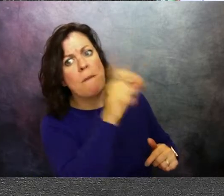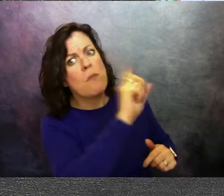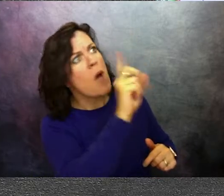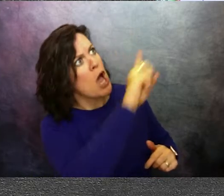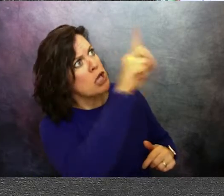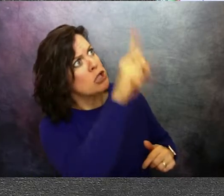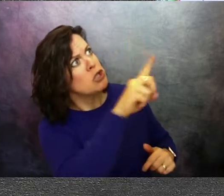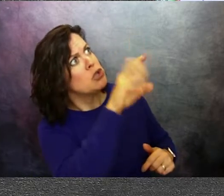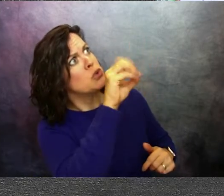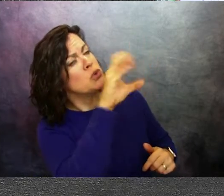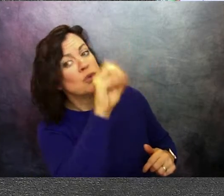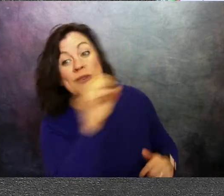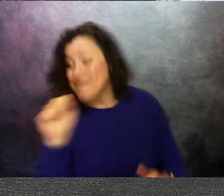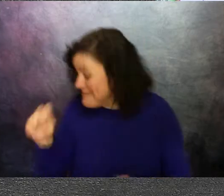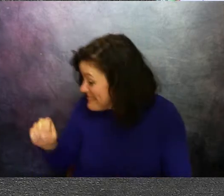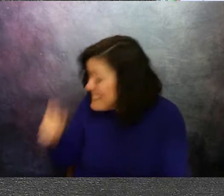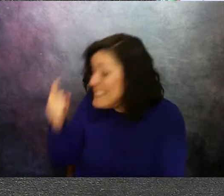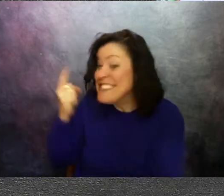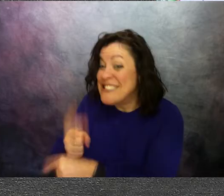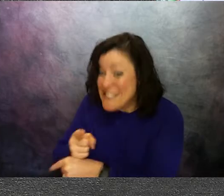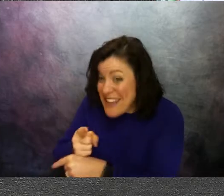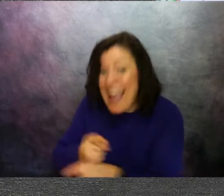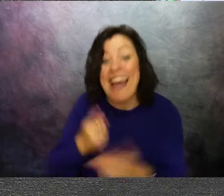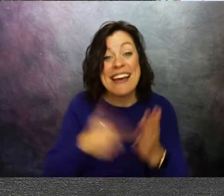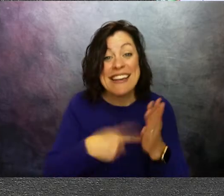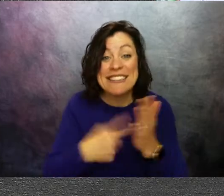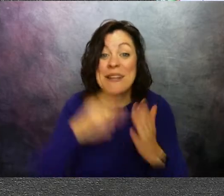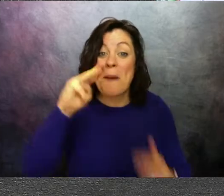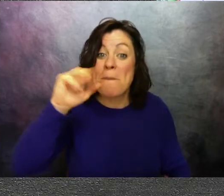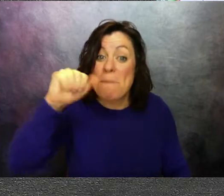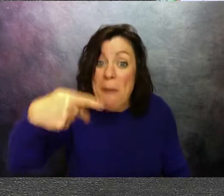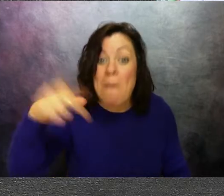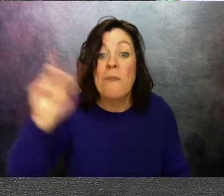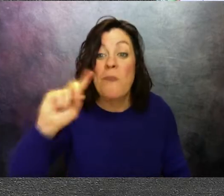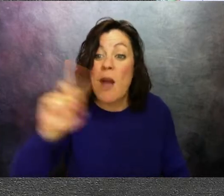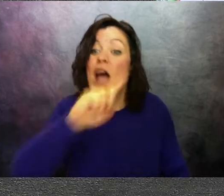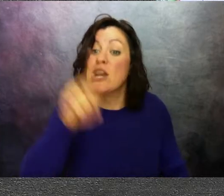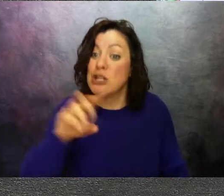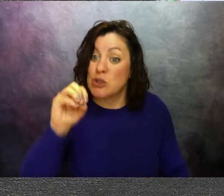That's right. A map could be of the zoo or it could be of the whole earth.